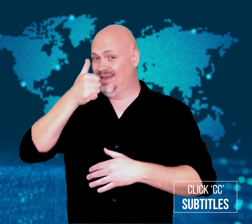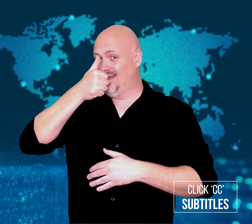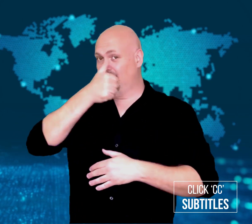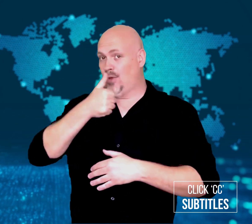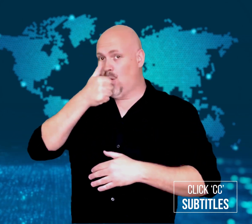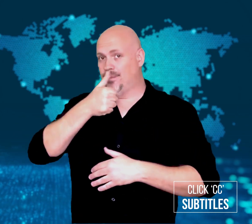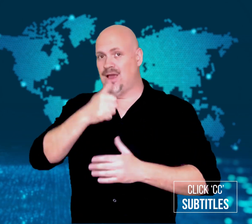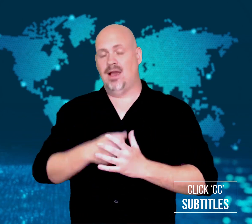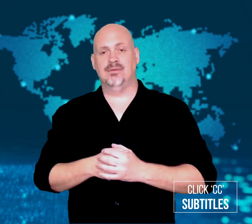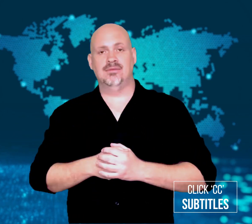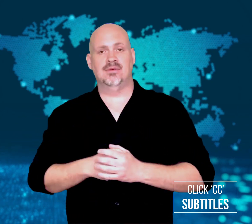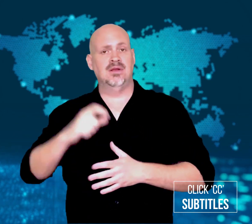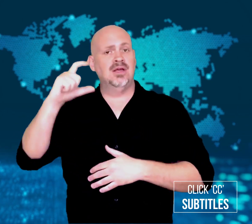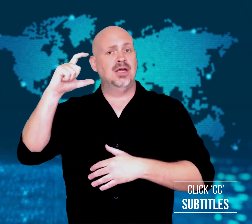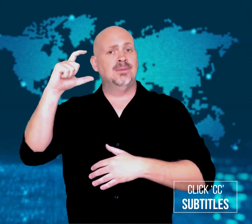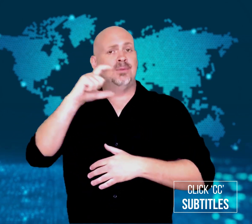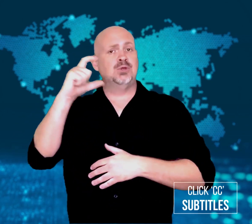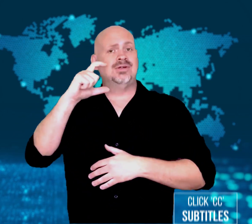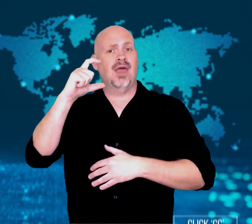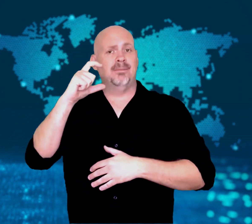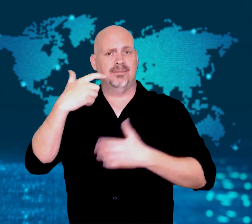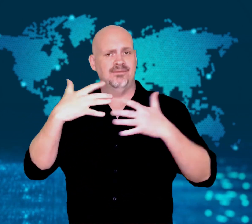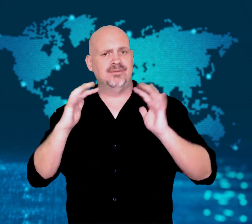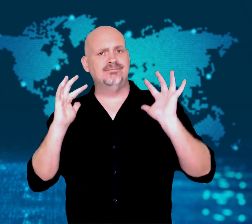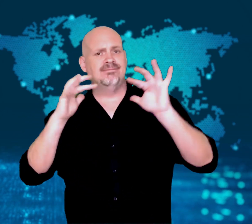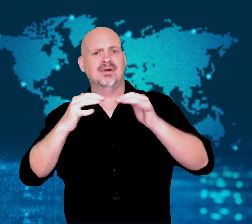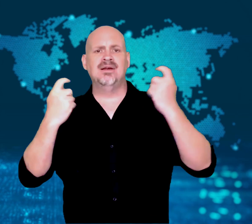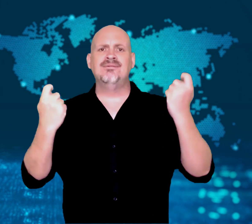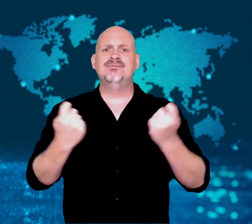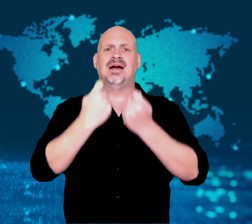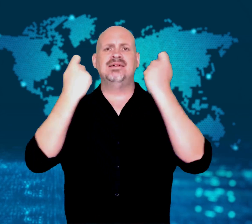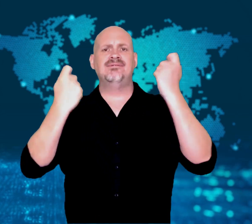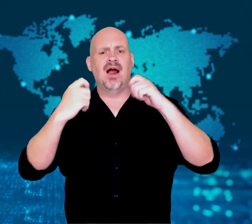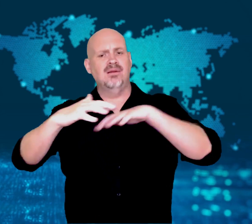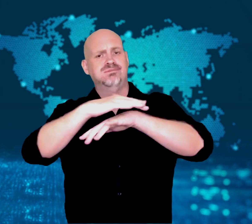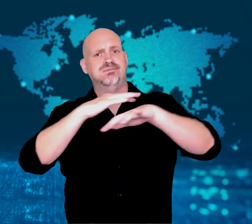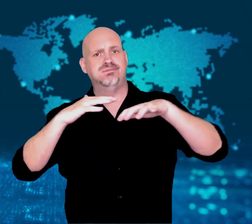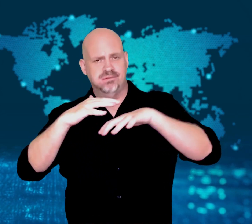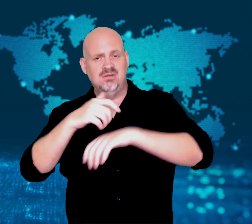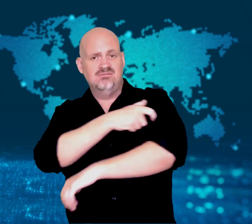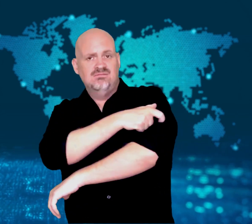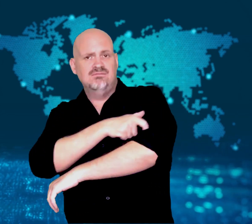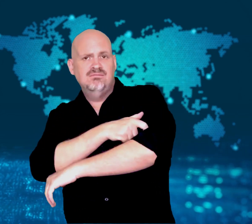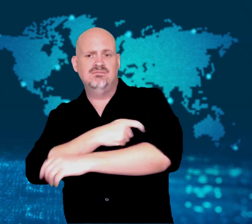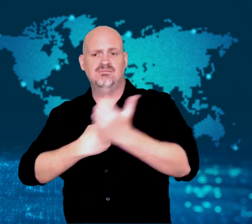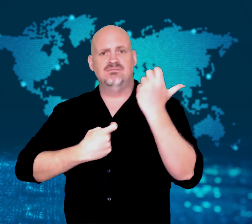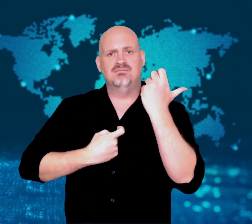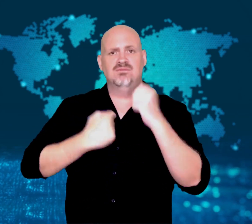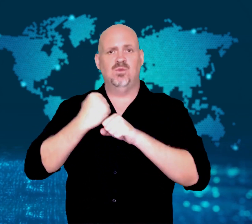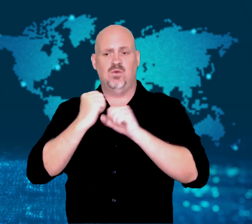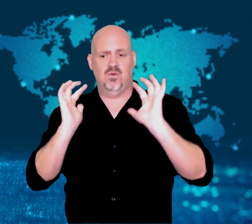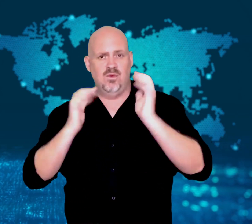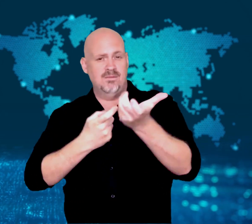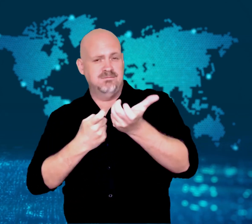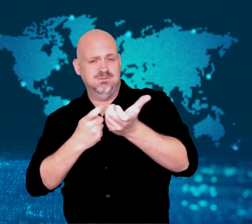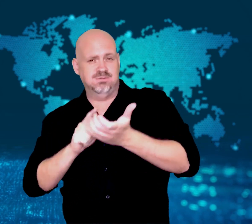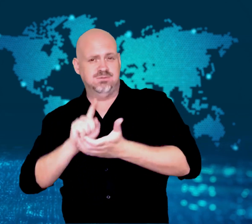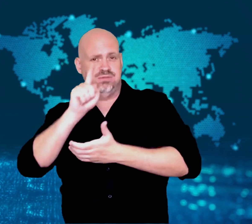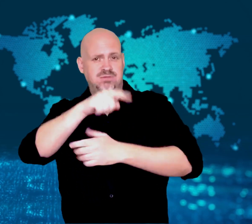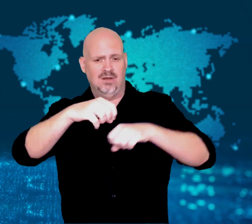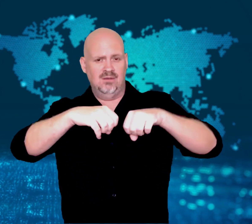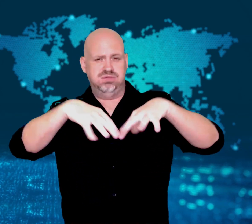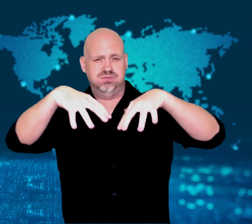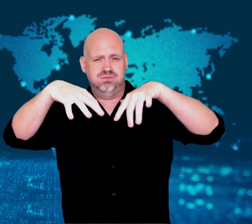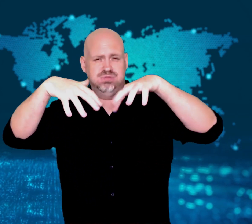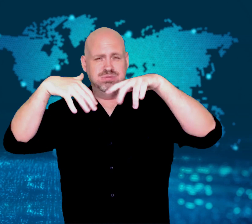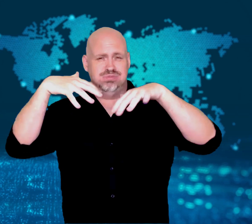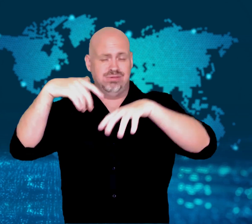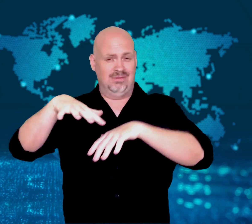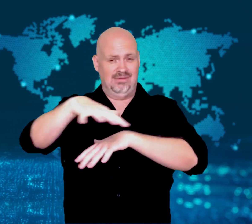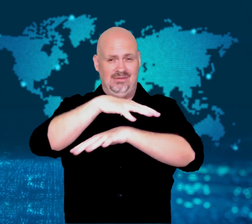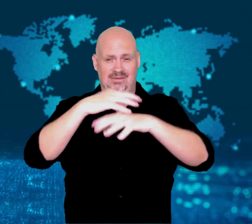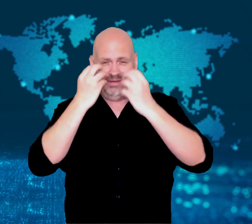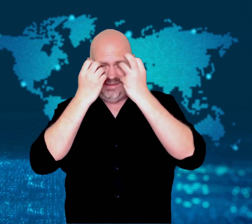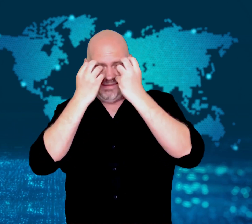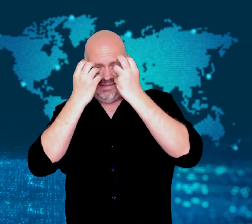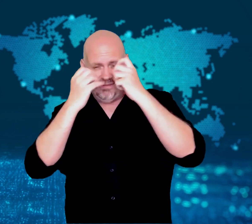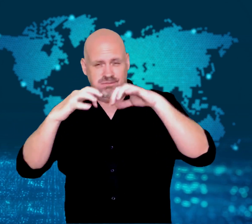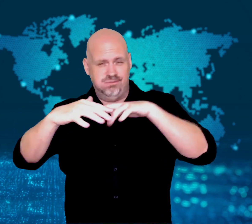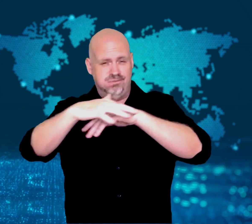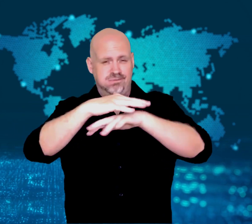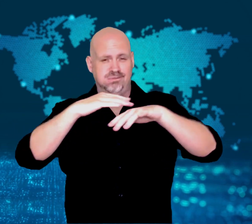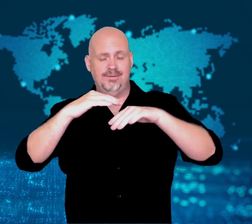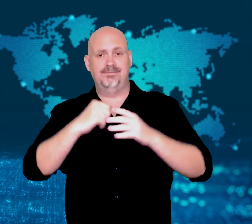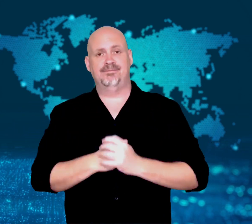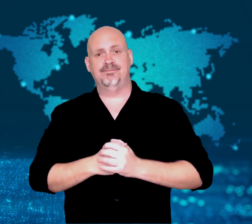Muslims tear-gassed during festival.